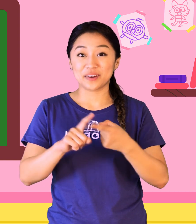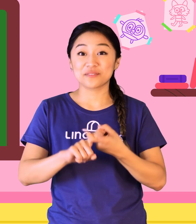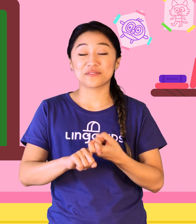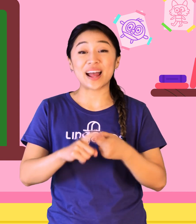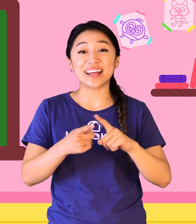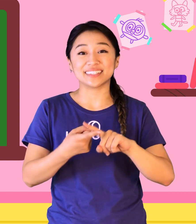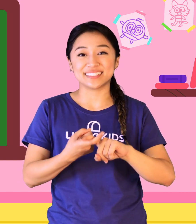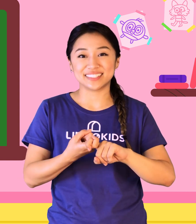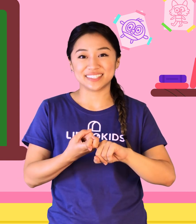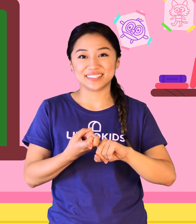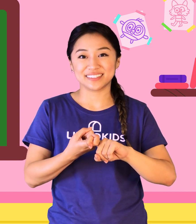Friend.